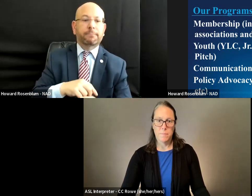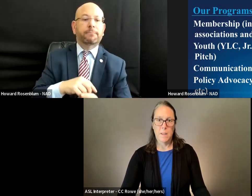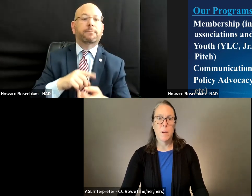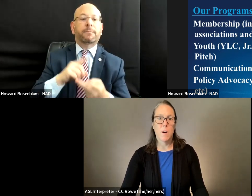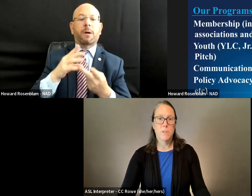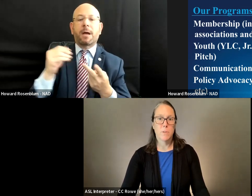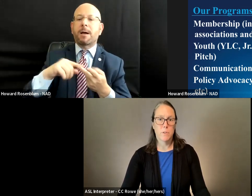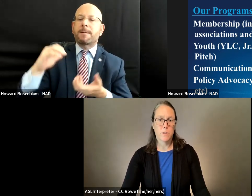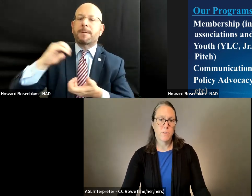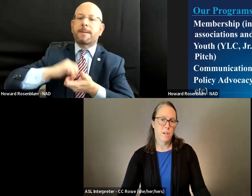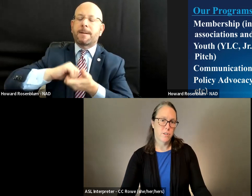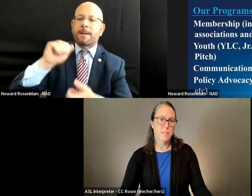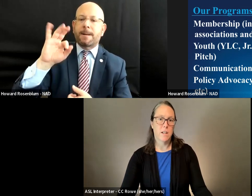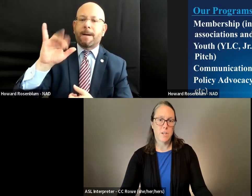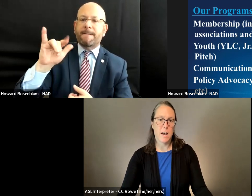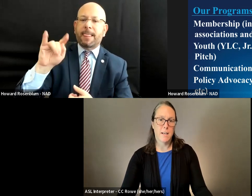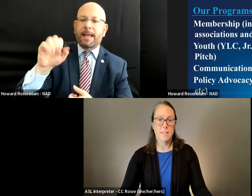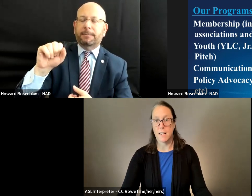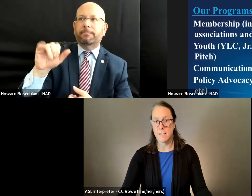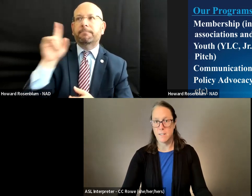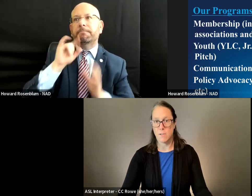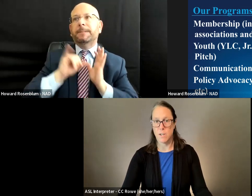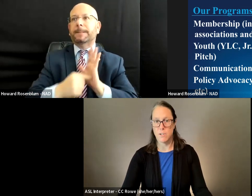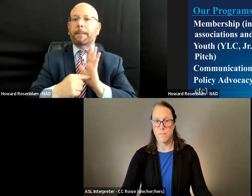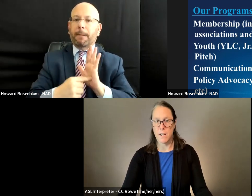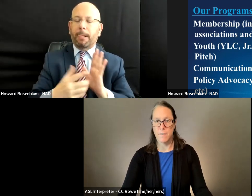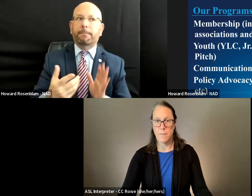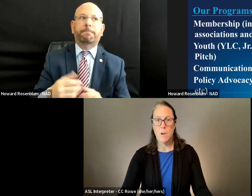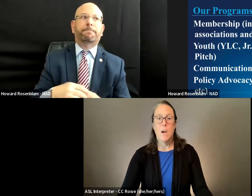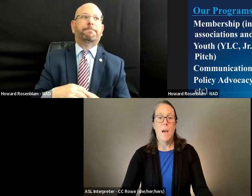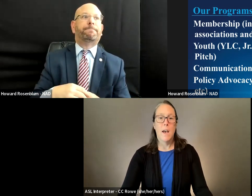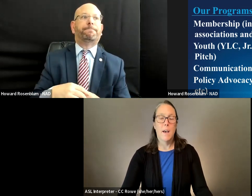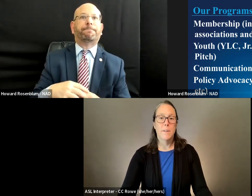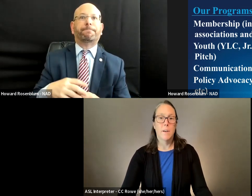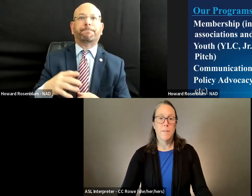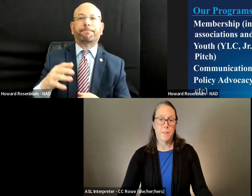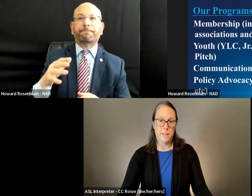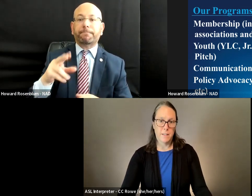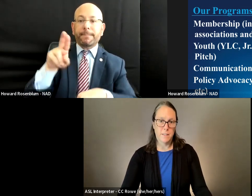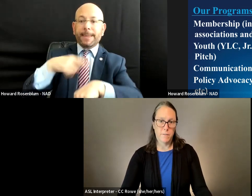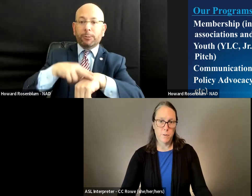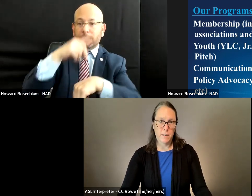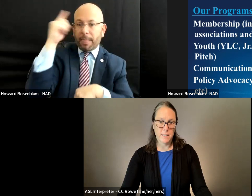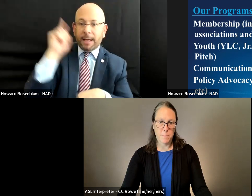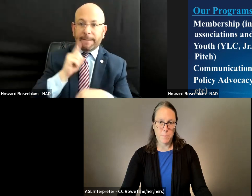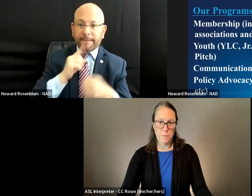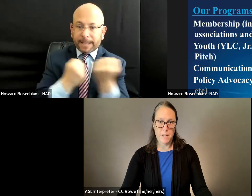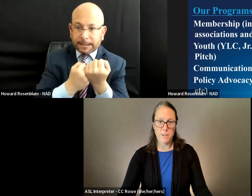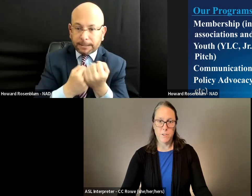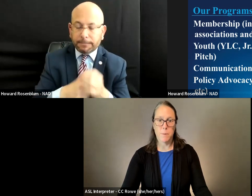include membership which includes both on the state,